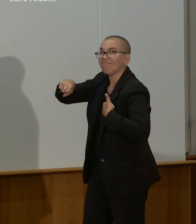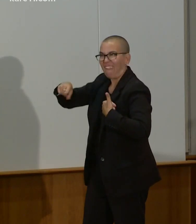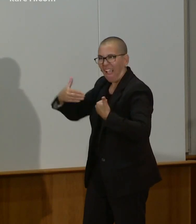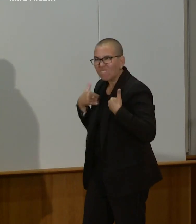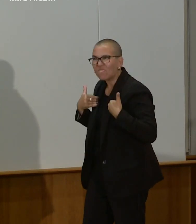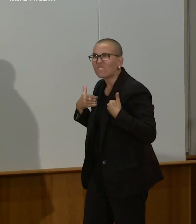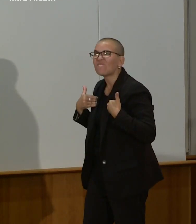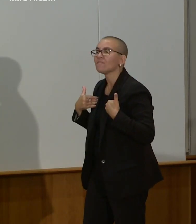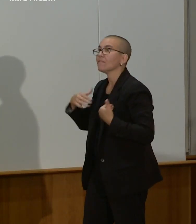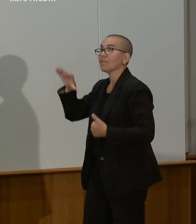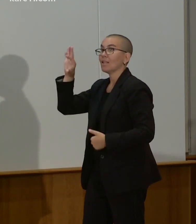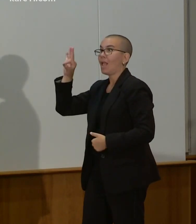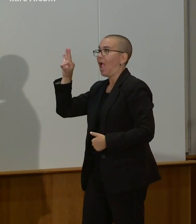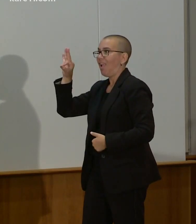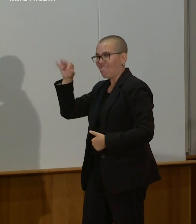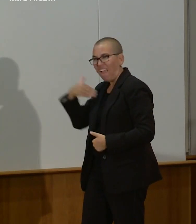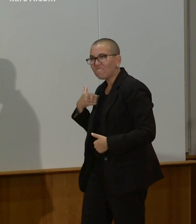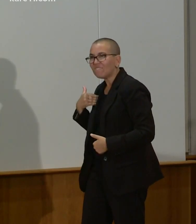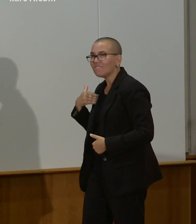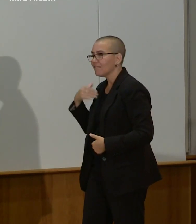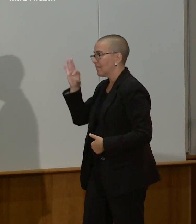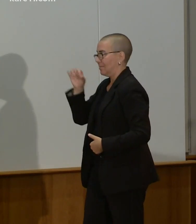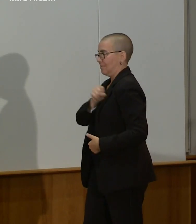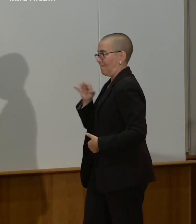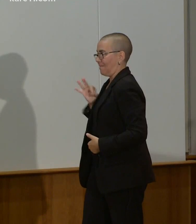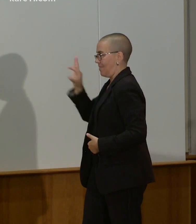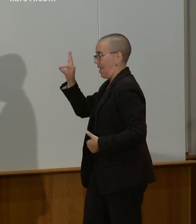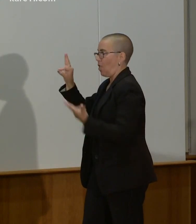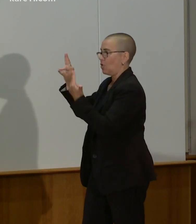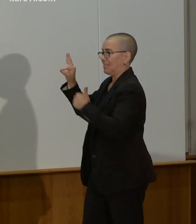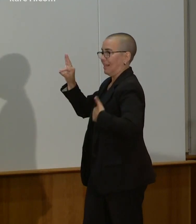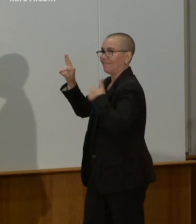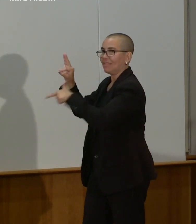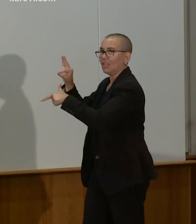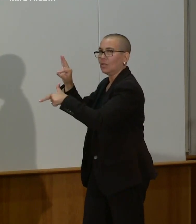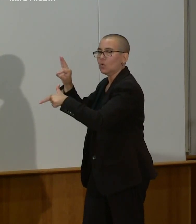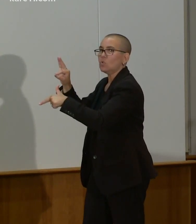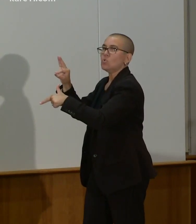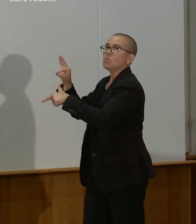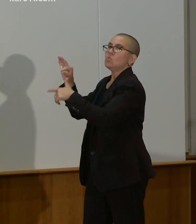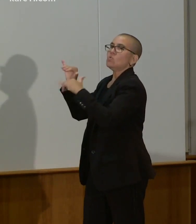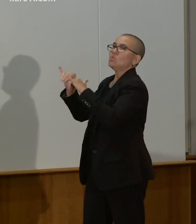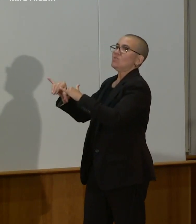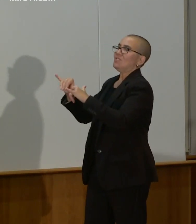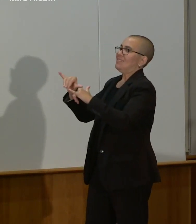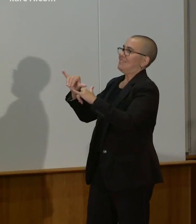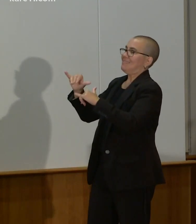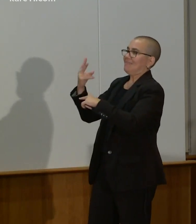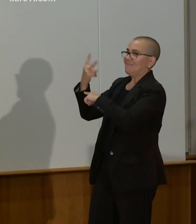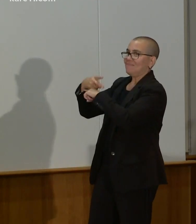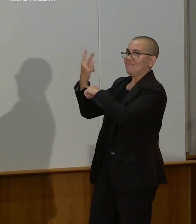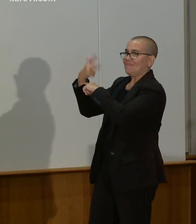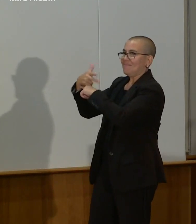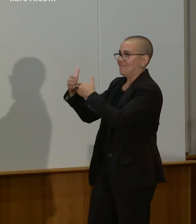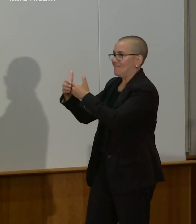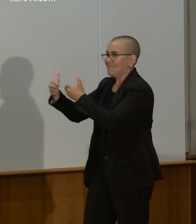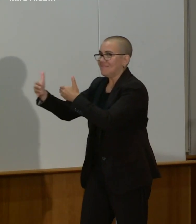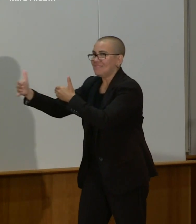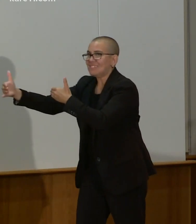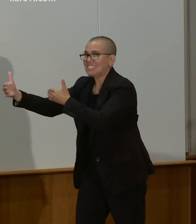PATIENTS. BUT, THERE ARE STILL CASES LIKE BUT, THERE ARE STILL CASES LIKE BUT, THERE ARE STILL CASES LIKE ONE BUT, THERE ARE STILL CASES LIKE ONE THAT BUT, THERE ARE STILL CASES LIKE ONE THAT HAPPENED BUT, THERE ARE STILL CASES LIKE ONE THAT HAPPENED IN BUT, THERE ARE STILL CASES LIKE ONE THAT HAPPENED IN BRAINERD ONE THAT HAPPENED IN BRAINERD ONE THAT HAPPENED IN BRAINERD THAT ONE THAT HAPPENED IN BRAINERD THAT QUICKLY ONE THAT HAPPENED IN BRAINERD THAT QUICKLY GET ONE THAT HAPPENED IN BRAINERD THAT QUICKLY GET OUT ONE THAT HAPPENED IN BRAINERD THAT QUICKLY GET OUT OF THAT QUICKLY GET OUT OF THAT QUICKLY GET OUT OF CONTROL. CONTROL. CONTROL. >> CONTROL. >> THE CONTROL. >> THE FIRST CONTROL. >> THE FIRST MASK CONTROL. >> THE FIRST MASK TESTING CONTROL. >> THE FIRST MASK TESTING WE THE FIRST MASK TESTING WE THE FIRST MASK TESTING WE DID, THE FIRST MASK TESTING WE DID, WE THE FIRST MASK TESTING WE DID, WE HAD THE FIRST MASK TESTING WE DID, WE HAD 13 THE FIRST MASK TESTING WE DID, WE HAD 13 RESIDENTS THE FIRST MASK TESTING WE DID, WE HAD 13 RESIDENTS TEST DID, WE HAD 13 RESIDENTS TEST DID, WE HAD 13 RESIDENTS TEST POSITIVE, DID, WE HAD 13 RESIDENTS TEST POSITIVE, AND DID, WE HAD 13 RESIDENTS TEST POSITIVE, AND NINE DID, WE HAD 13 RESIDENTS TEST POSITIVE, AND NINE STAFF POSITIVE, AND NINE STAFF POSITIVE, AND NINE STAFF MEMBERS. MEMBERS. MEMBERS. AND MEMBERS. AND WITHIN MEMBERS. AND WITHIN THE MEMBERS. AND WITHIN THE NEXT MEMBERS. AND WITHIN THE NEXT COUPLE MEMBERS. AND WITHIN THE NEXT COUPLE OF AND WITHIN THE NEXT COUPLE OF AND WITHIN THE NEXT COUPLE OF DAYS, AND WITHIN THE NEXT COUPLE OF DAYS, WE